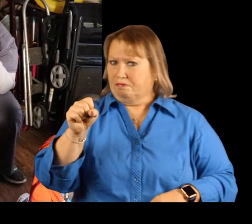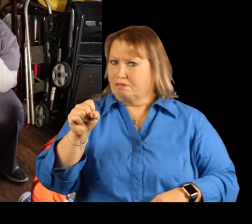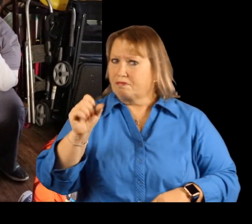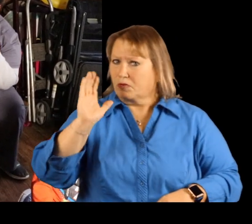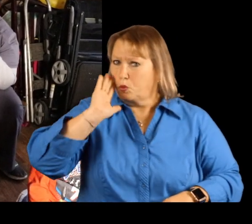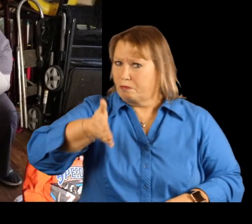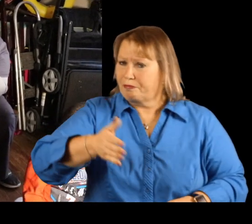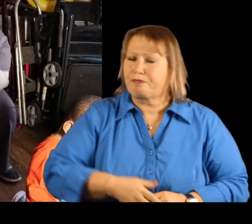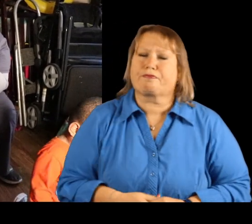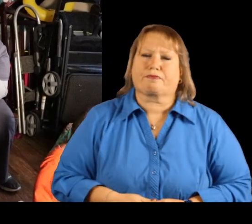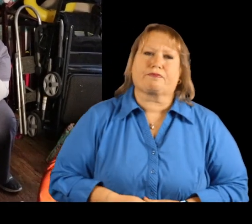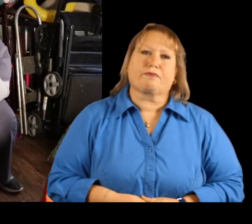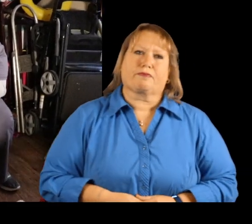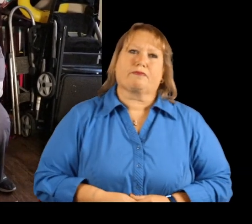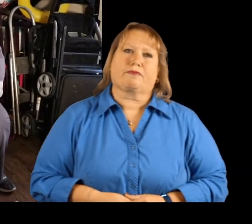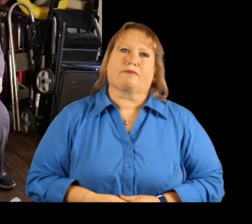Yeah, you can tell he is listening, yes. Okay.